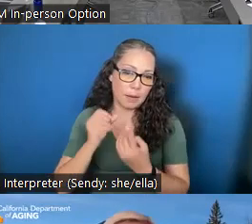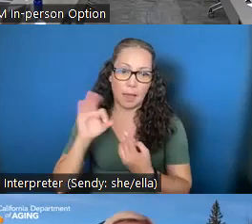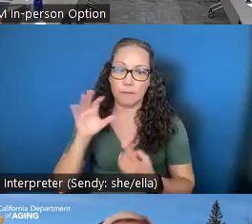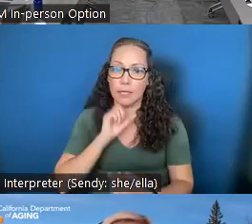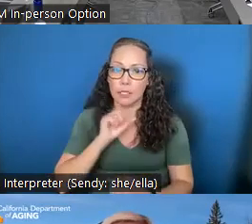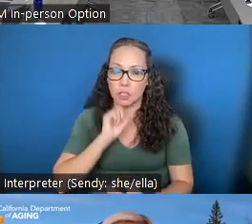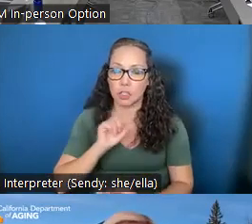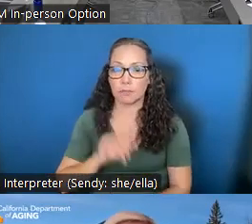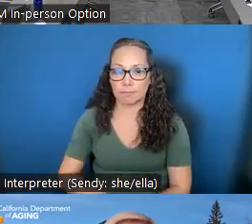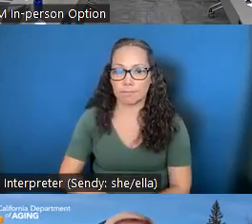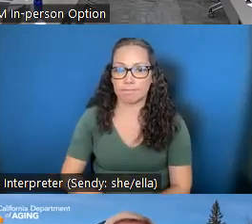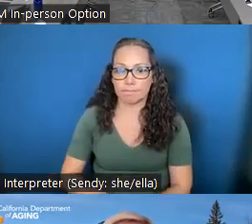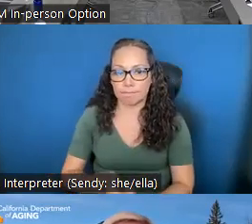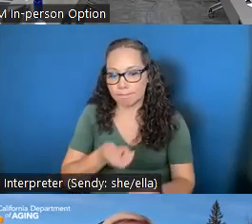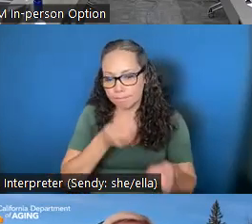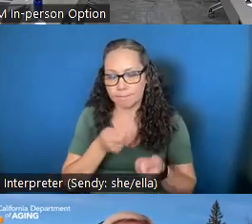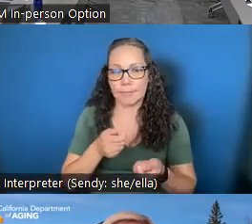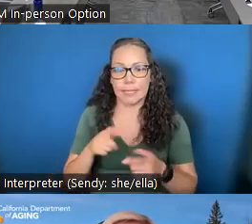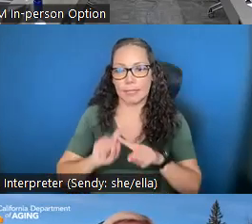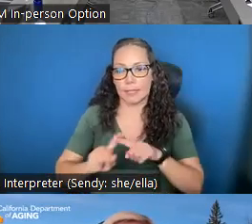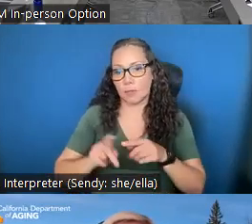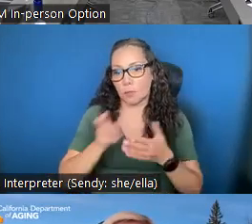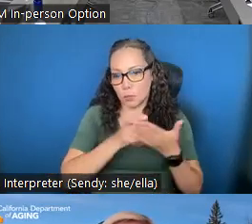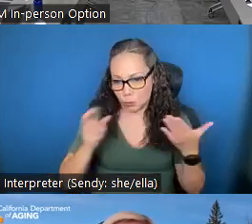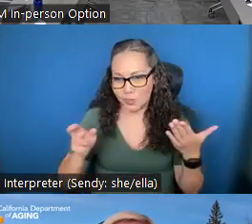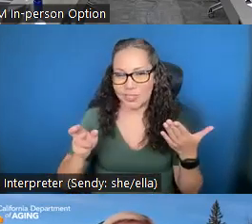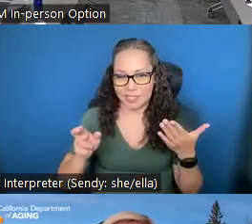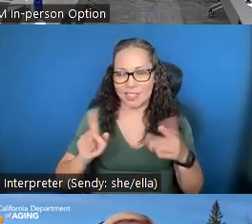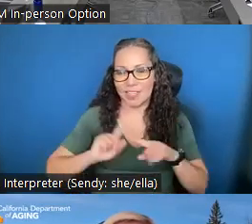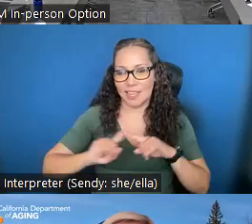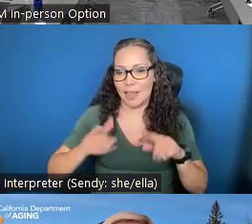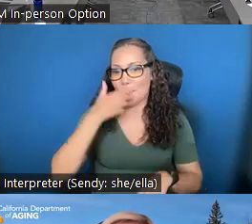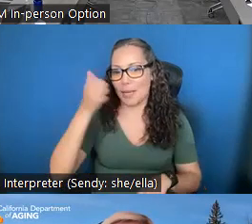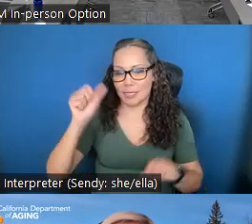resources and leveraging resources to the to the best of our ability blending and braiding